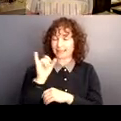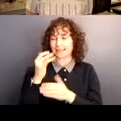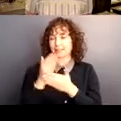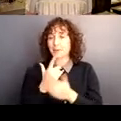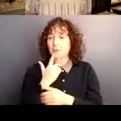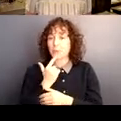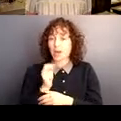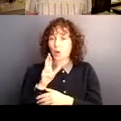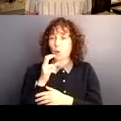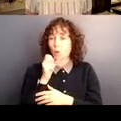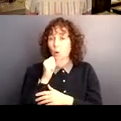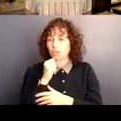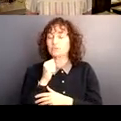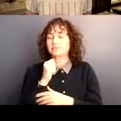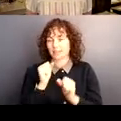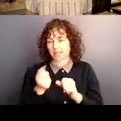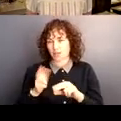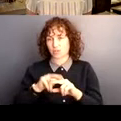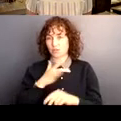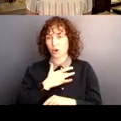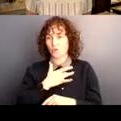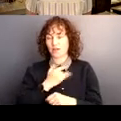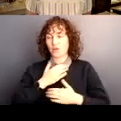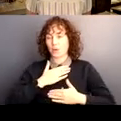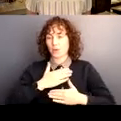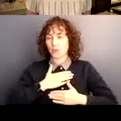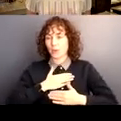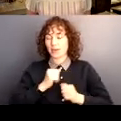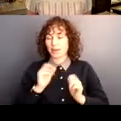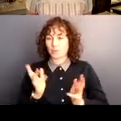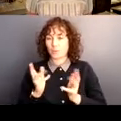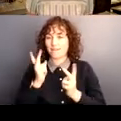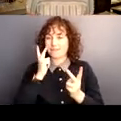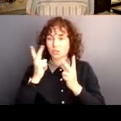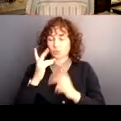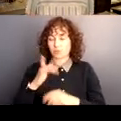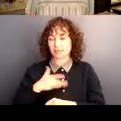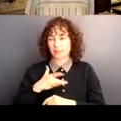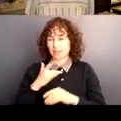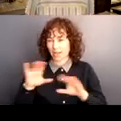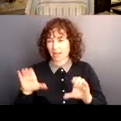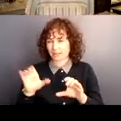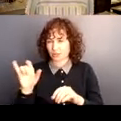or orange hues may increase heart rate and respiration and promote visual stimulation and activation.